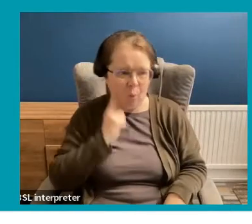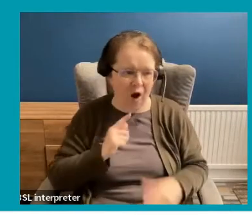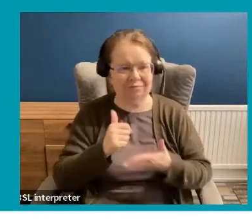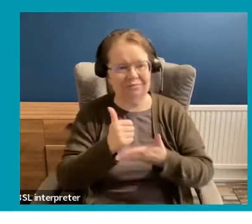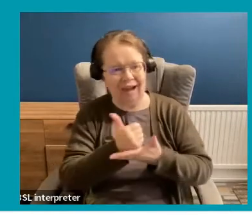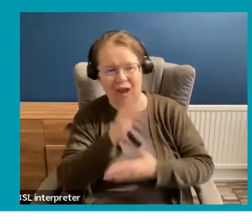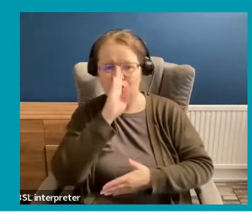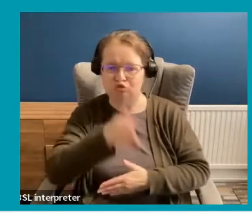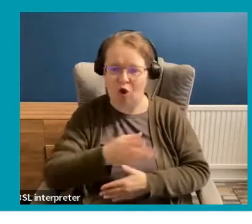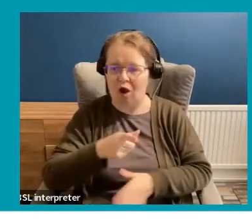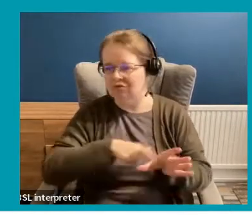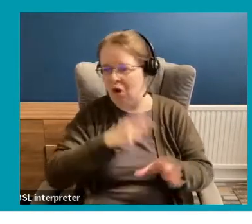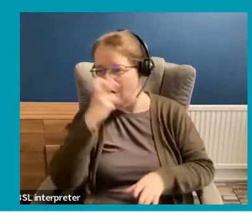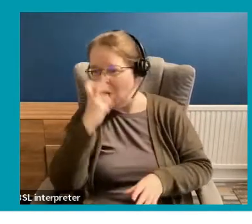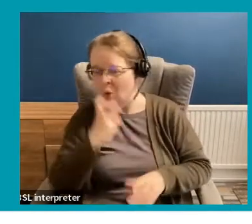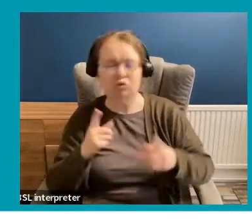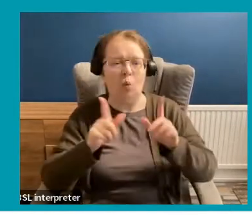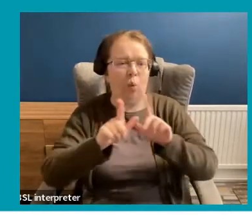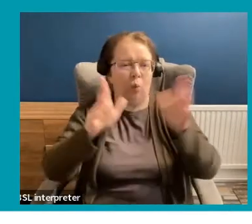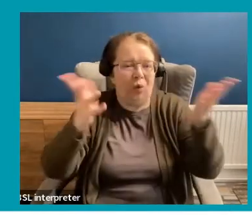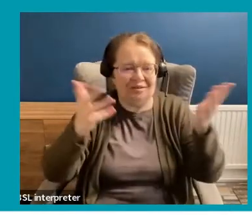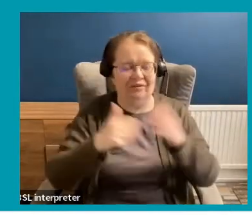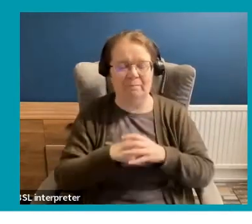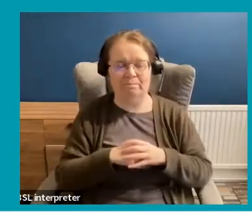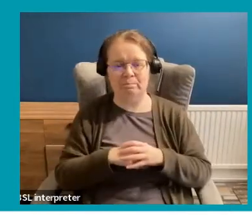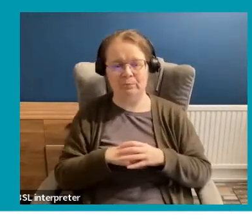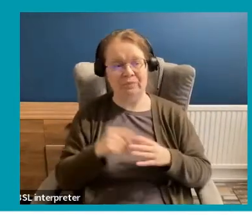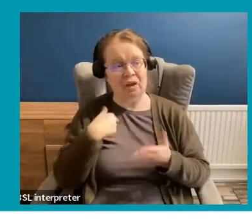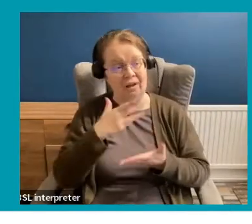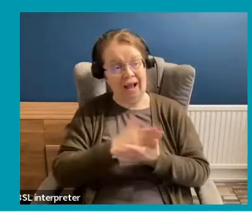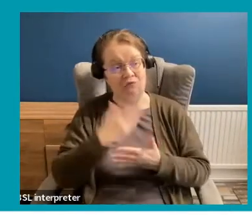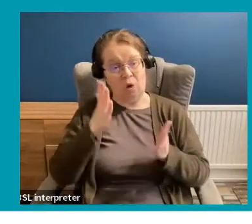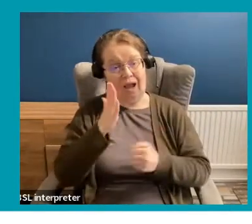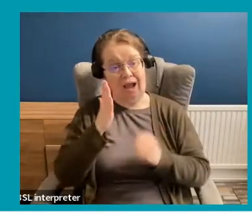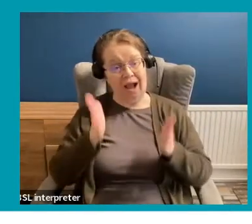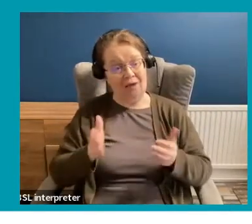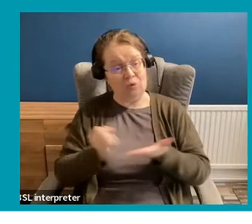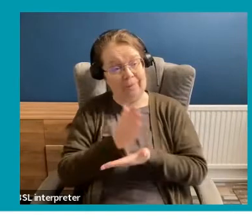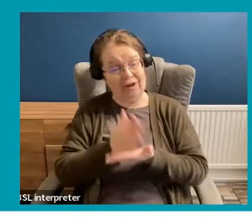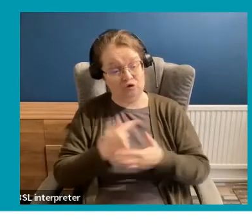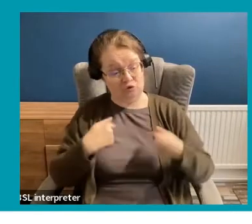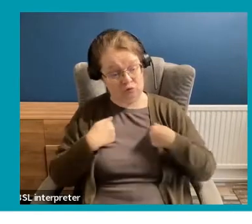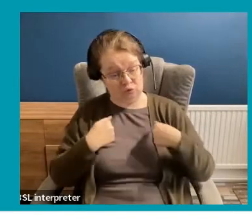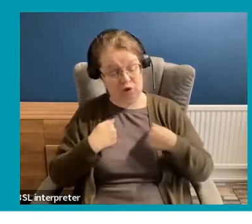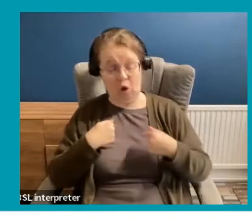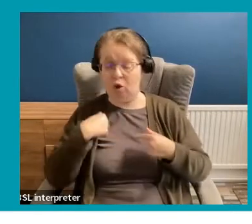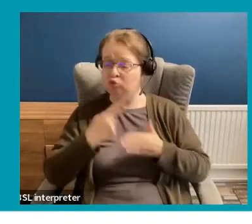old we did make sure walking about disability we are not just